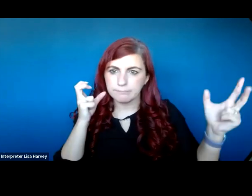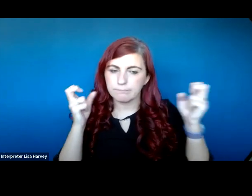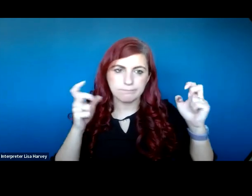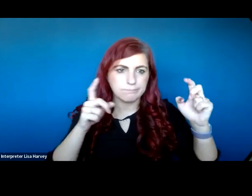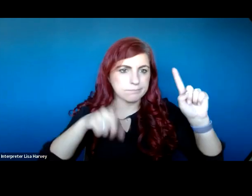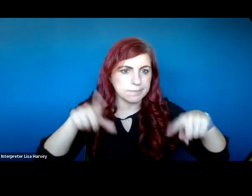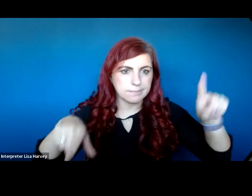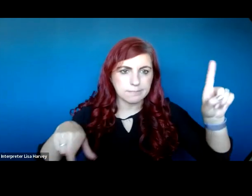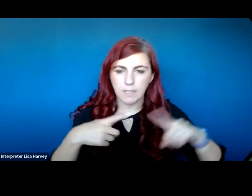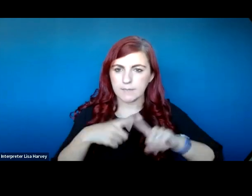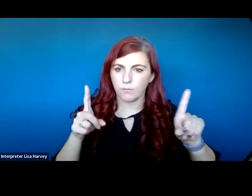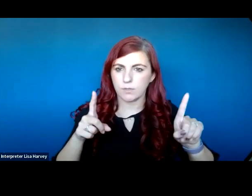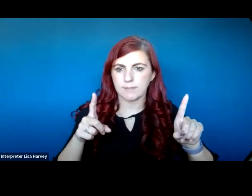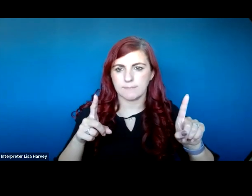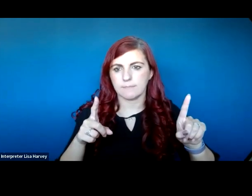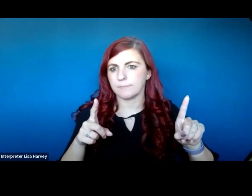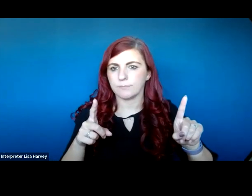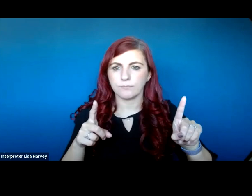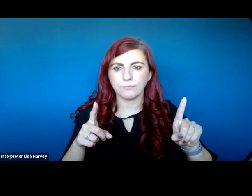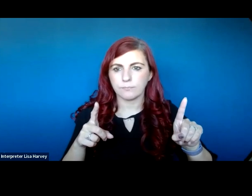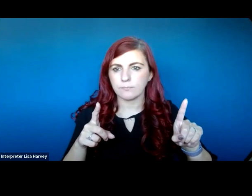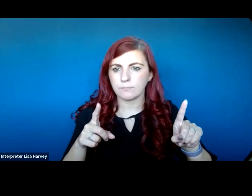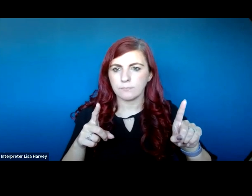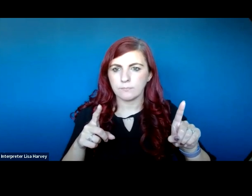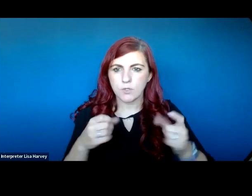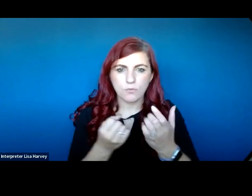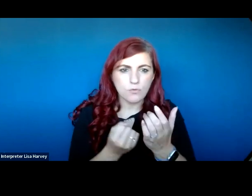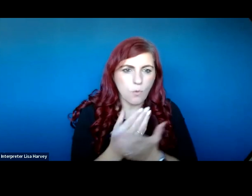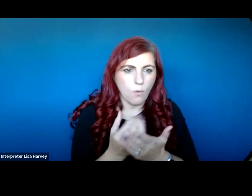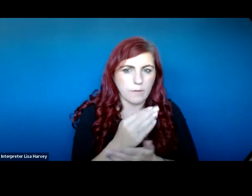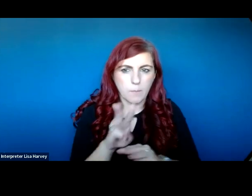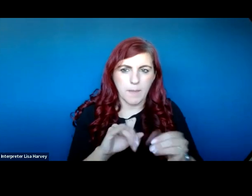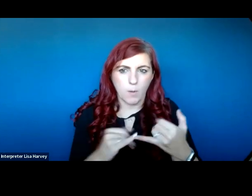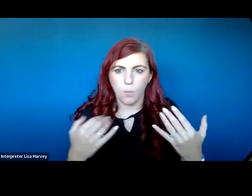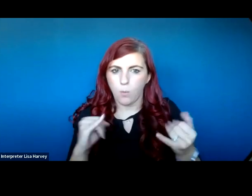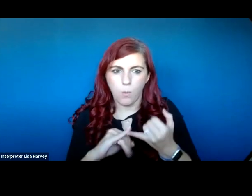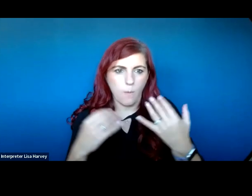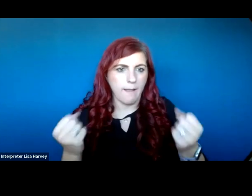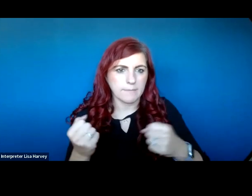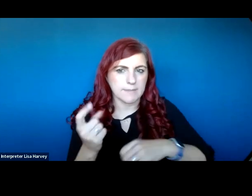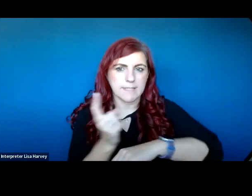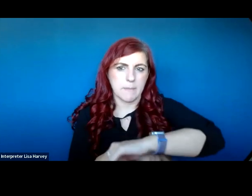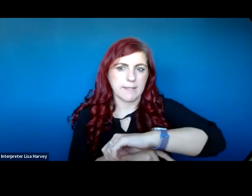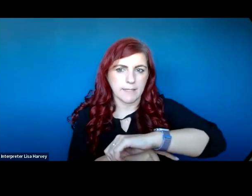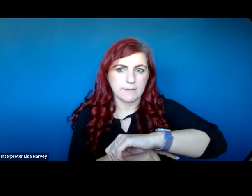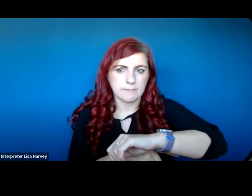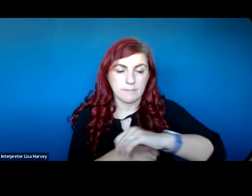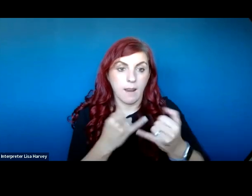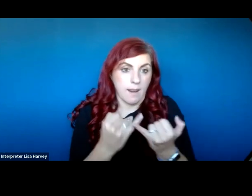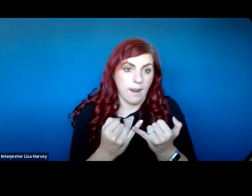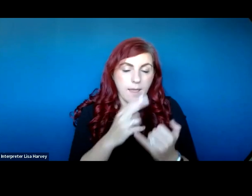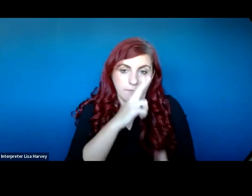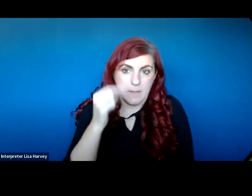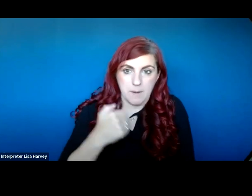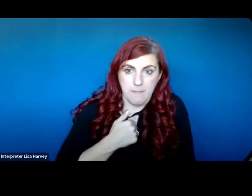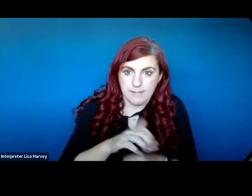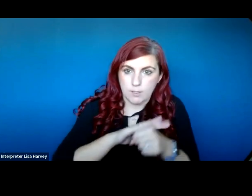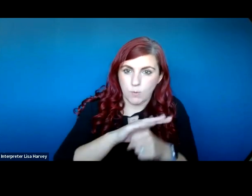aspects of the people suffering with disabilities, Parkinson's in my case, and